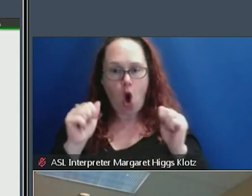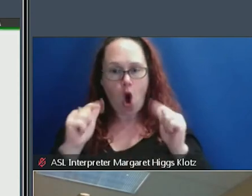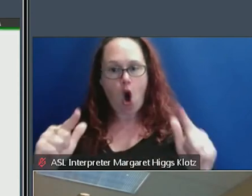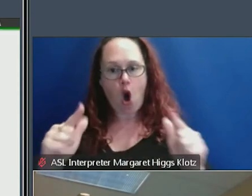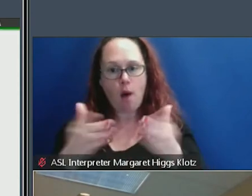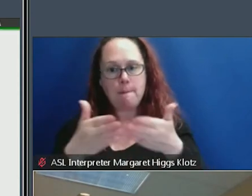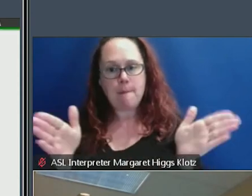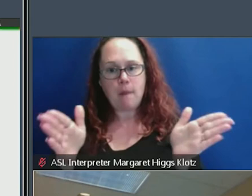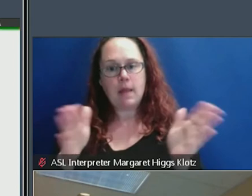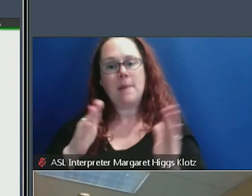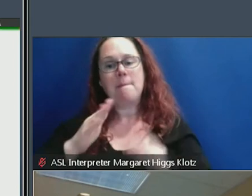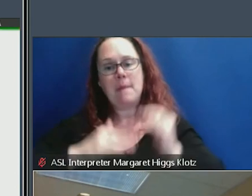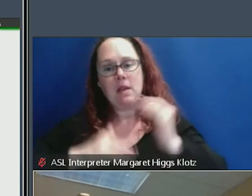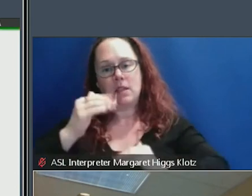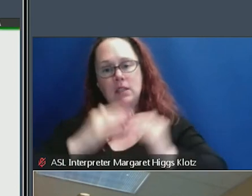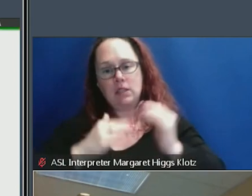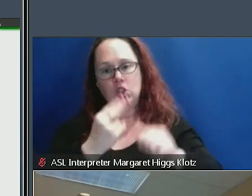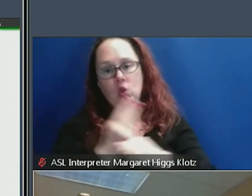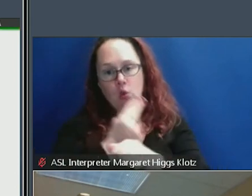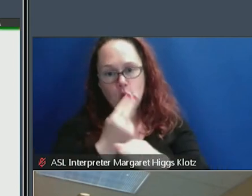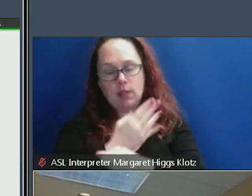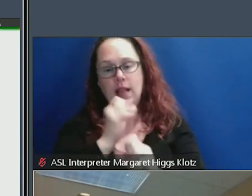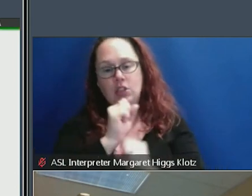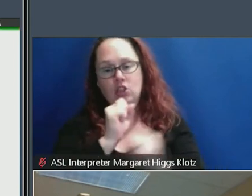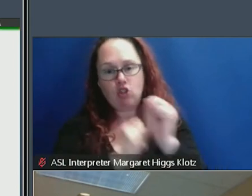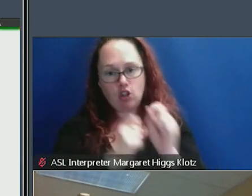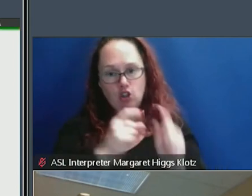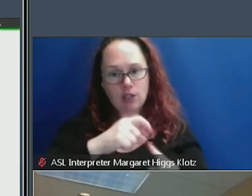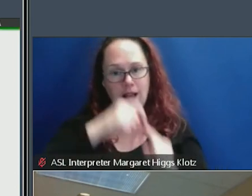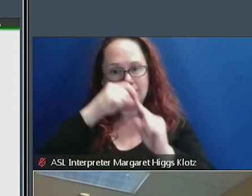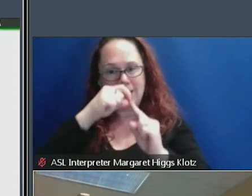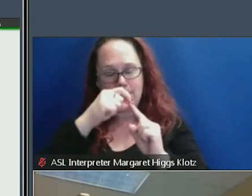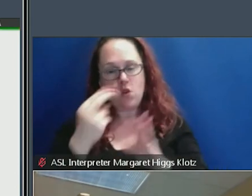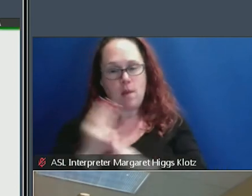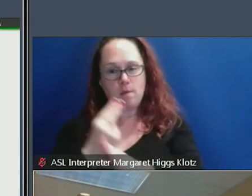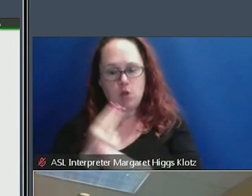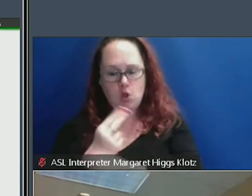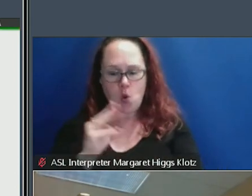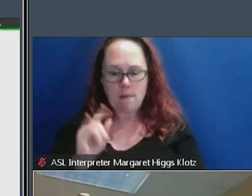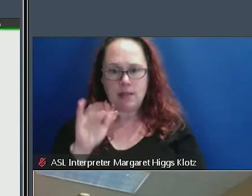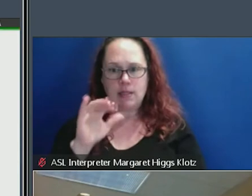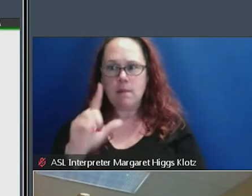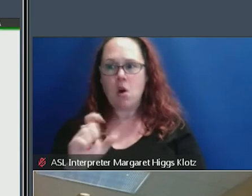and uses except those and municipal state or federal shall be specifically approved by the district council.